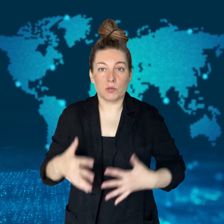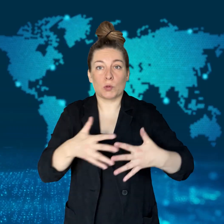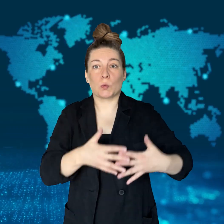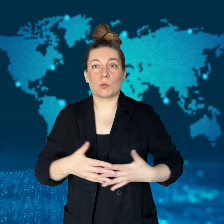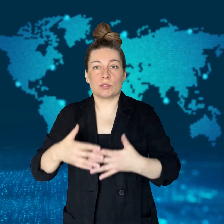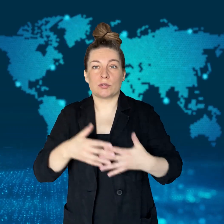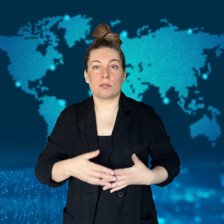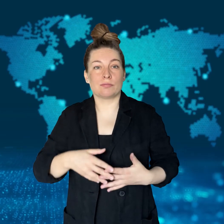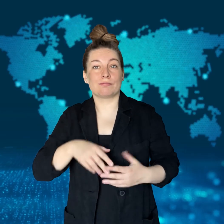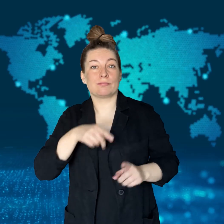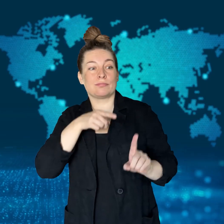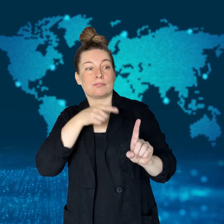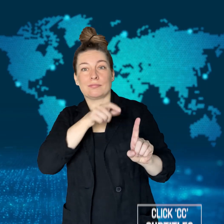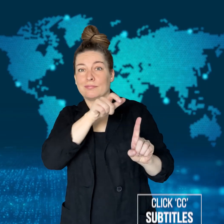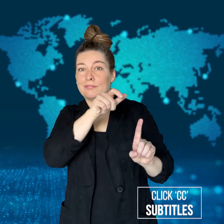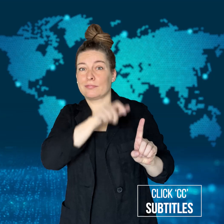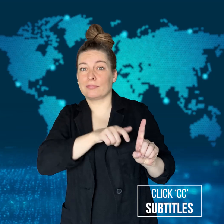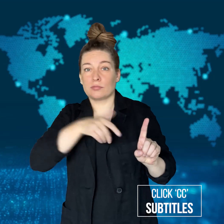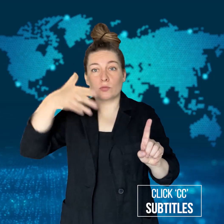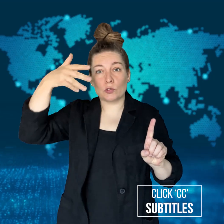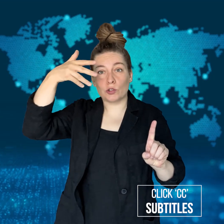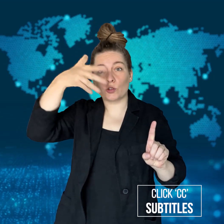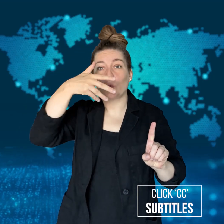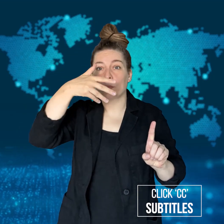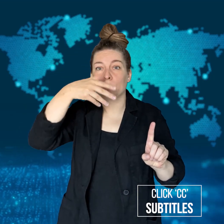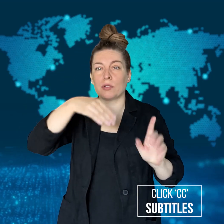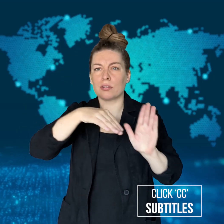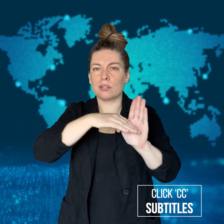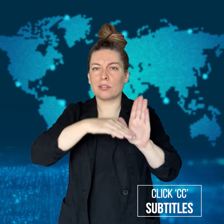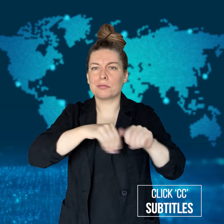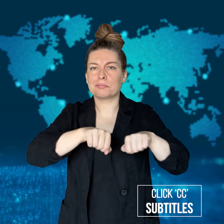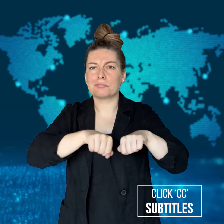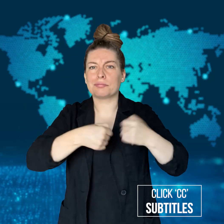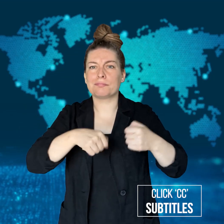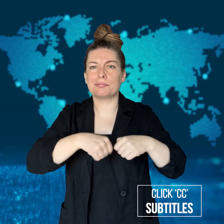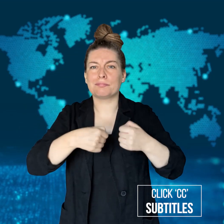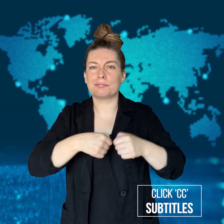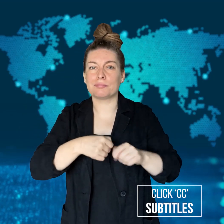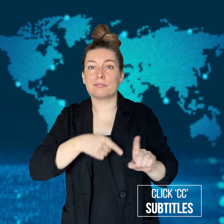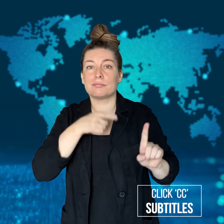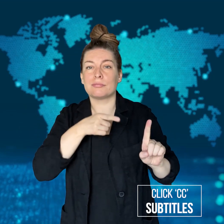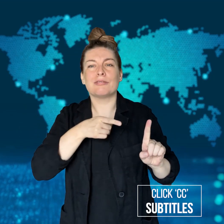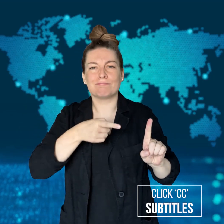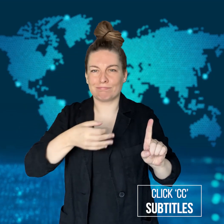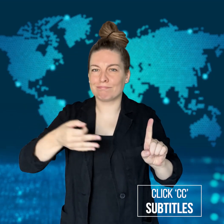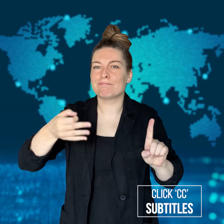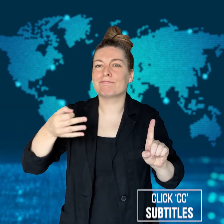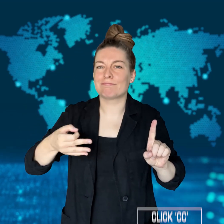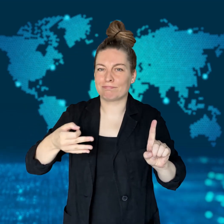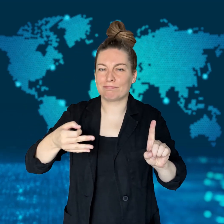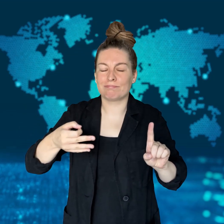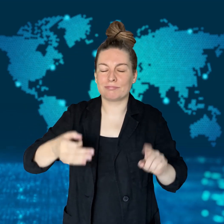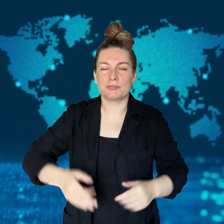Trump guilty verdict